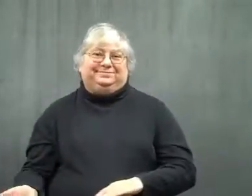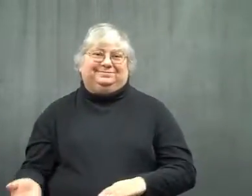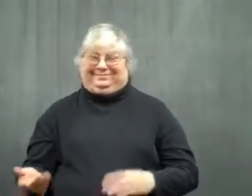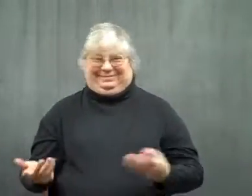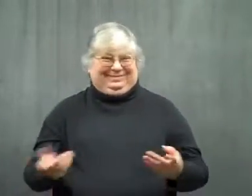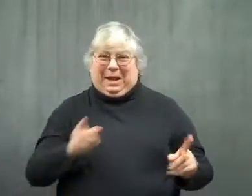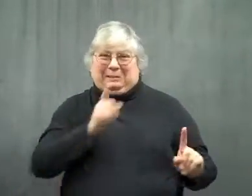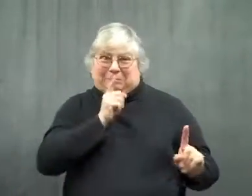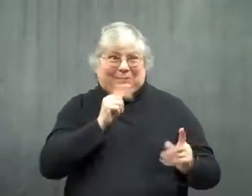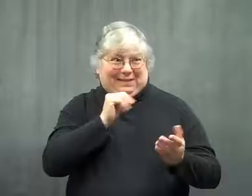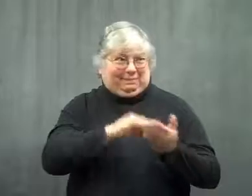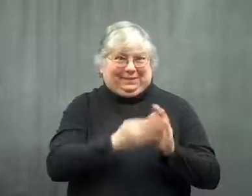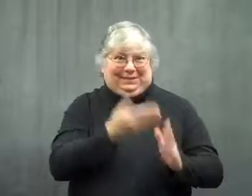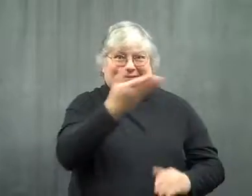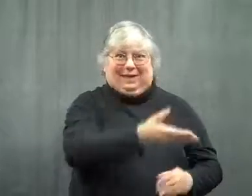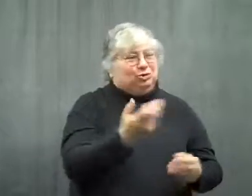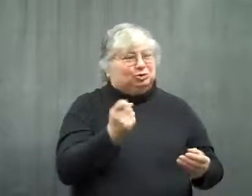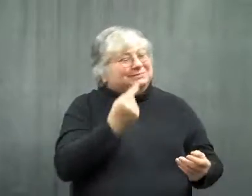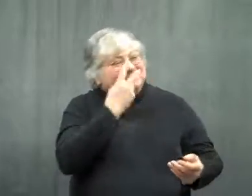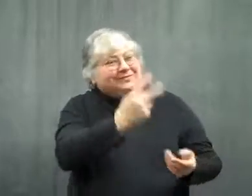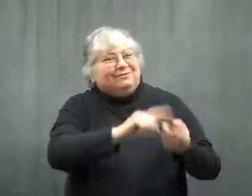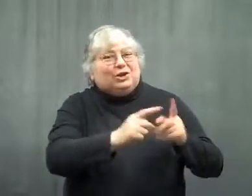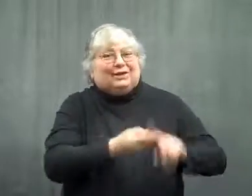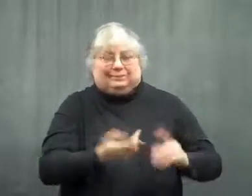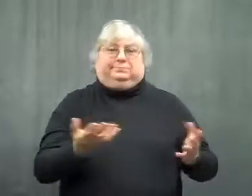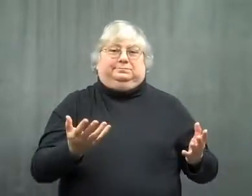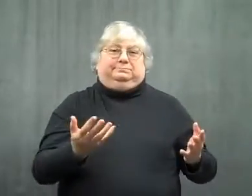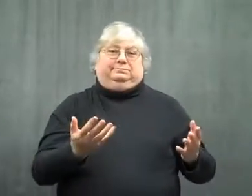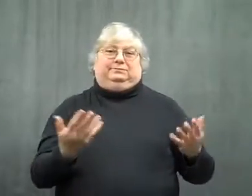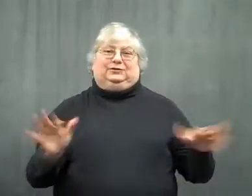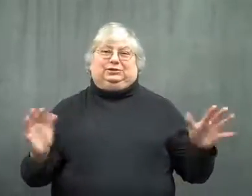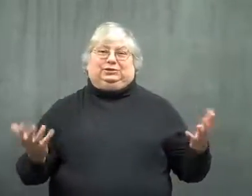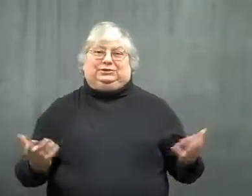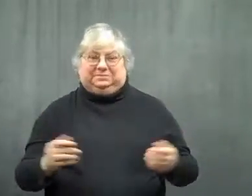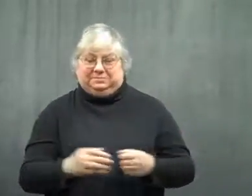He wasn't supposed to be there, he just wanted to see his friend.